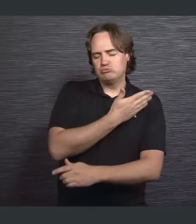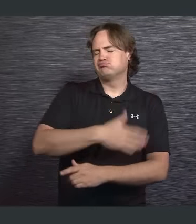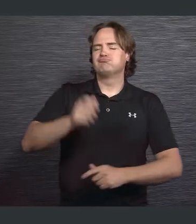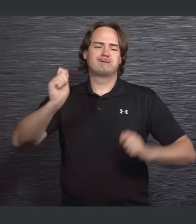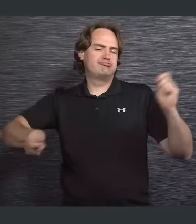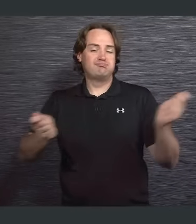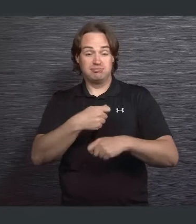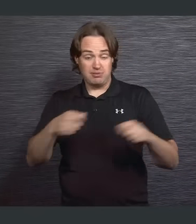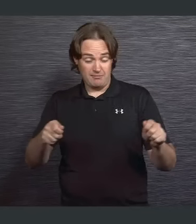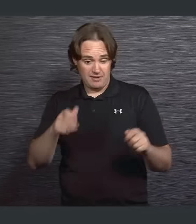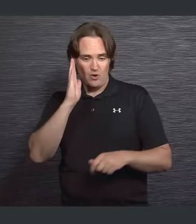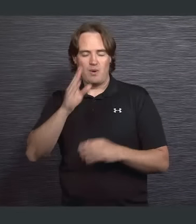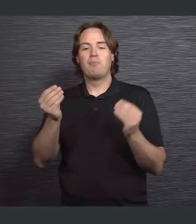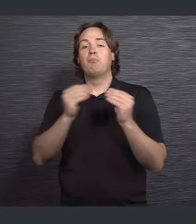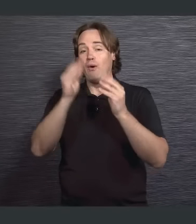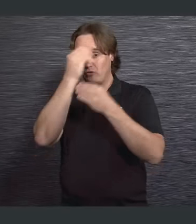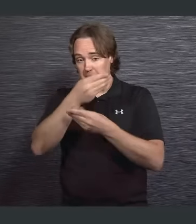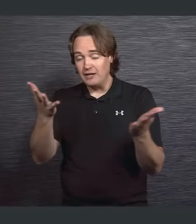And we'll have more information to share in the near future.